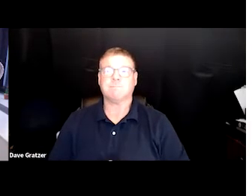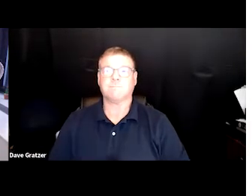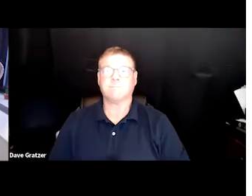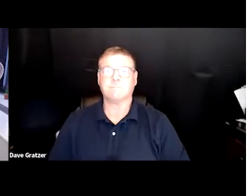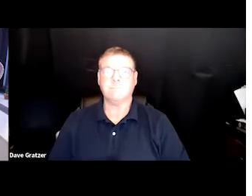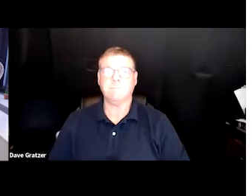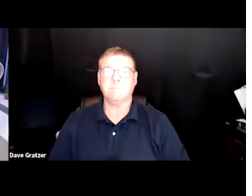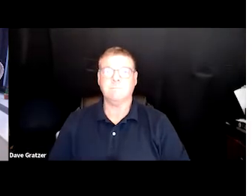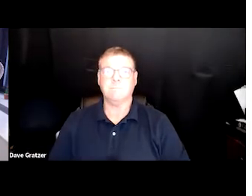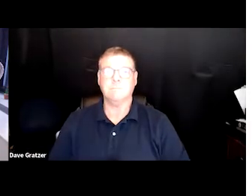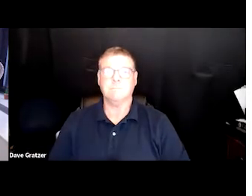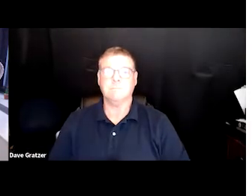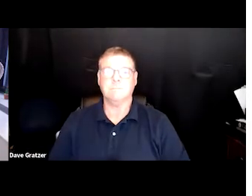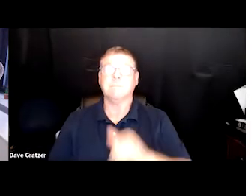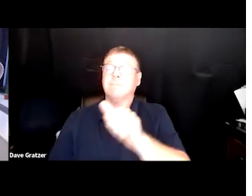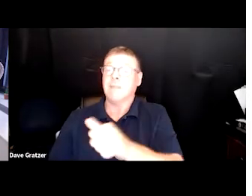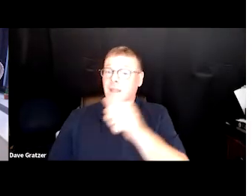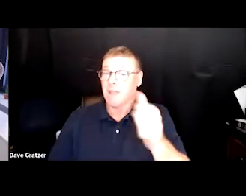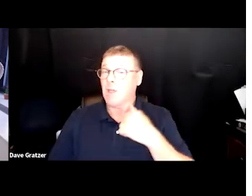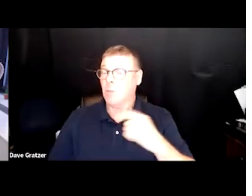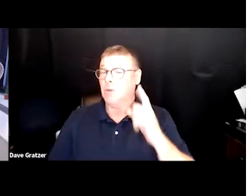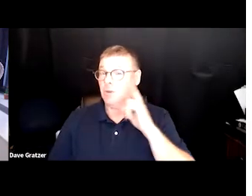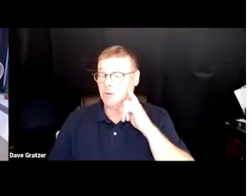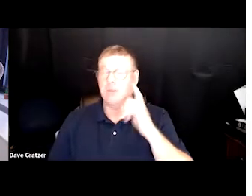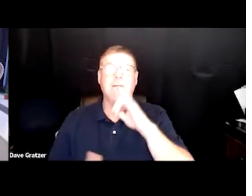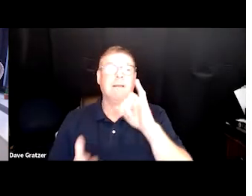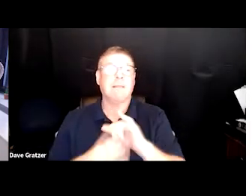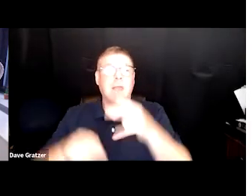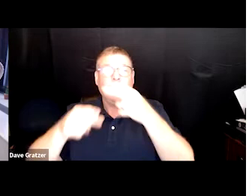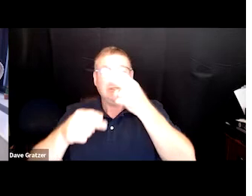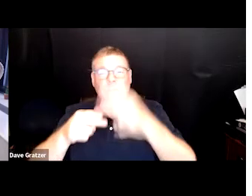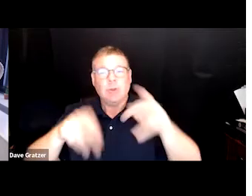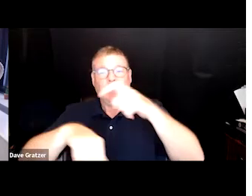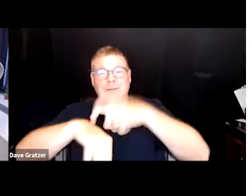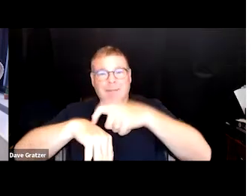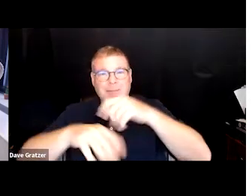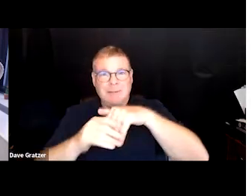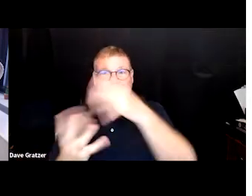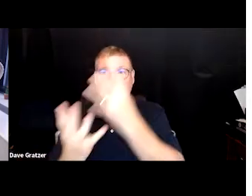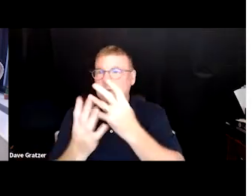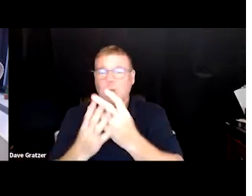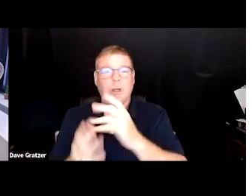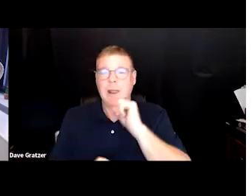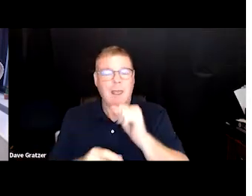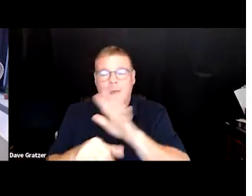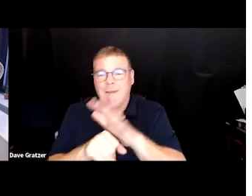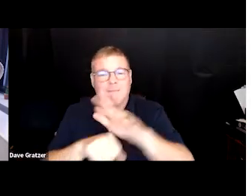Another thing we heard about was that these short jail stays left a very short window to actually provide these medications